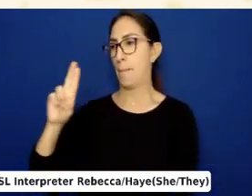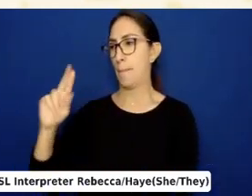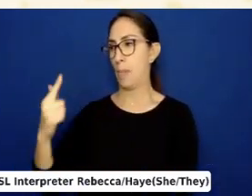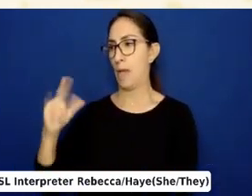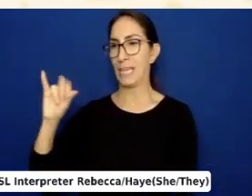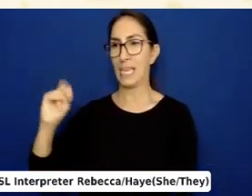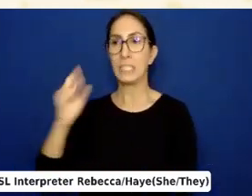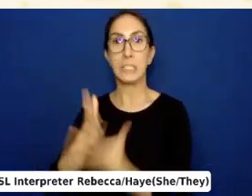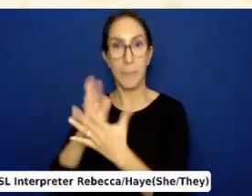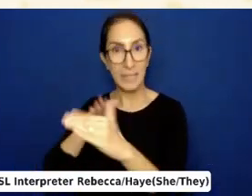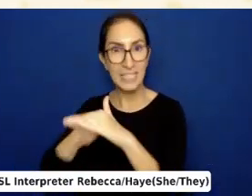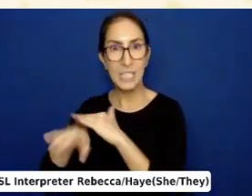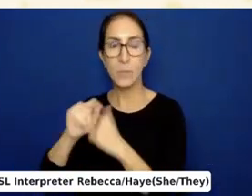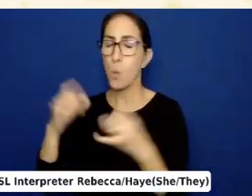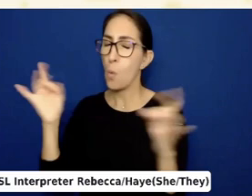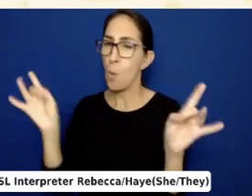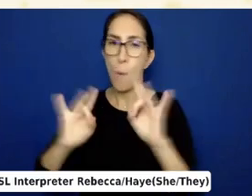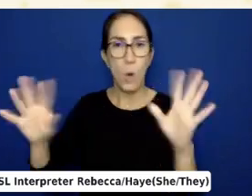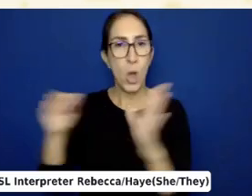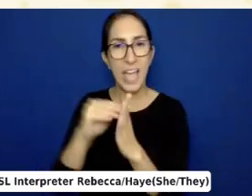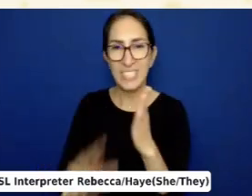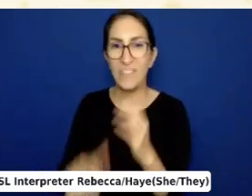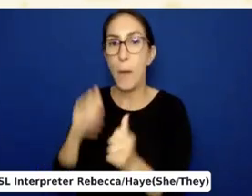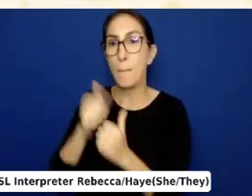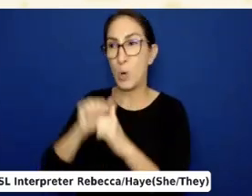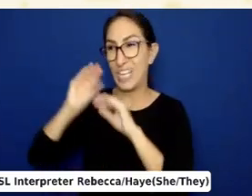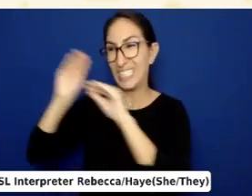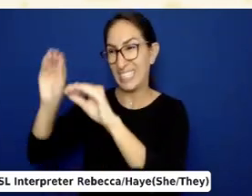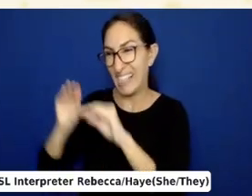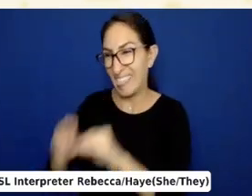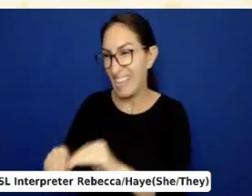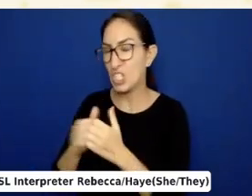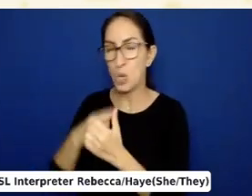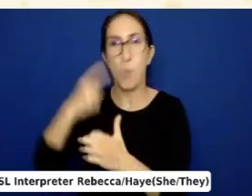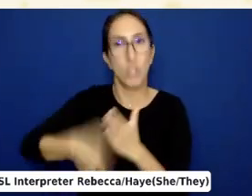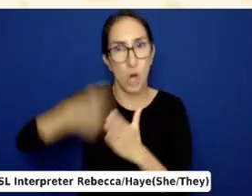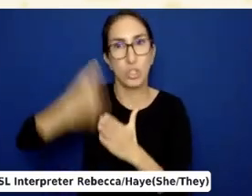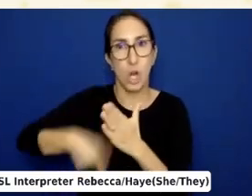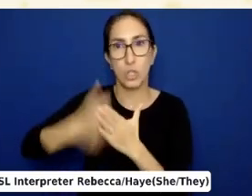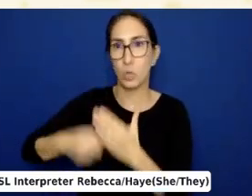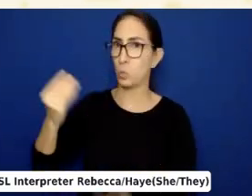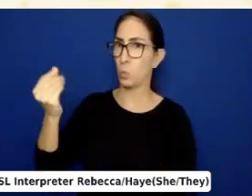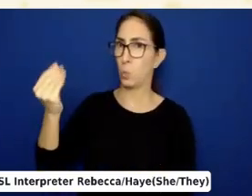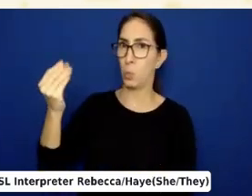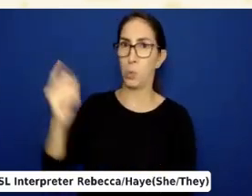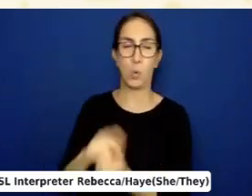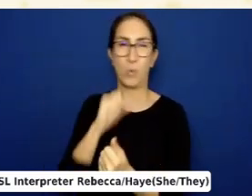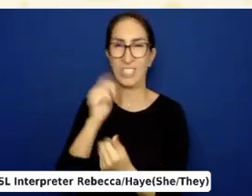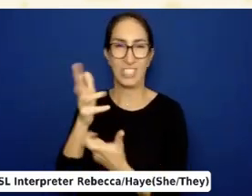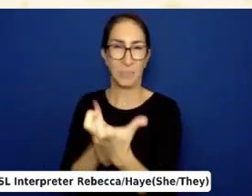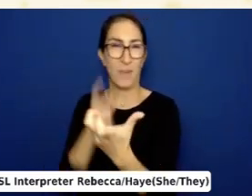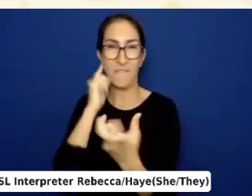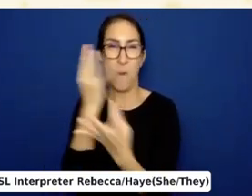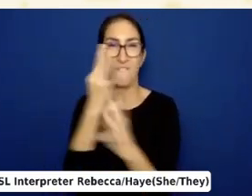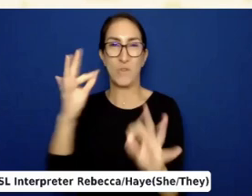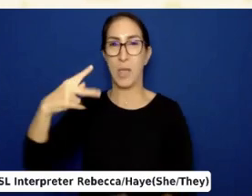They want to charge per installation, which doesn't work for free plugins. Well, well, well, this is a good question.